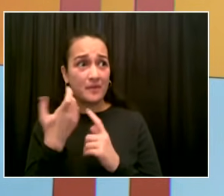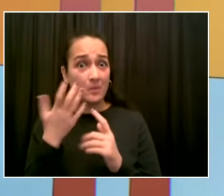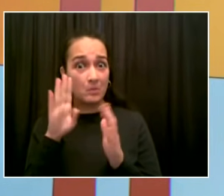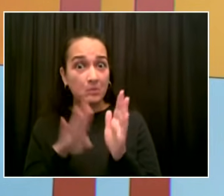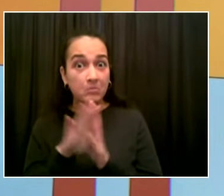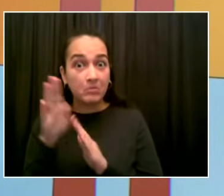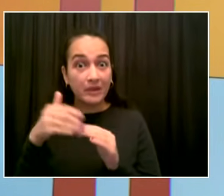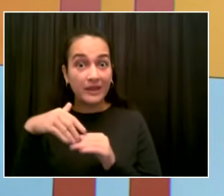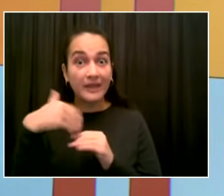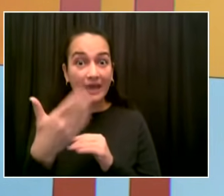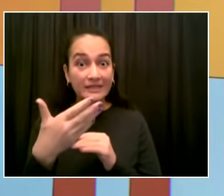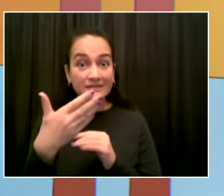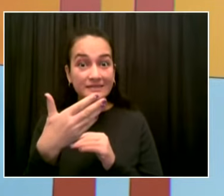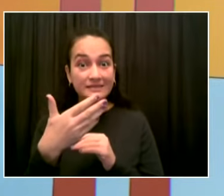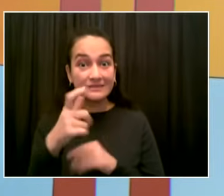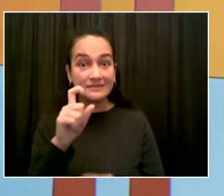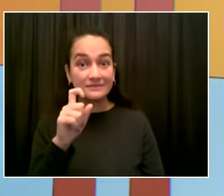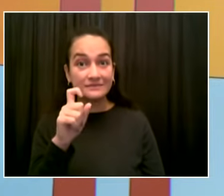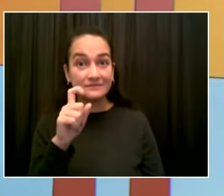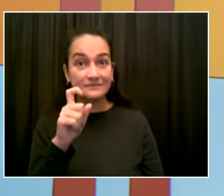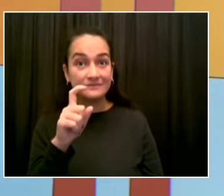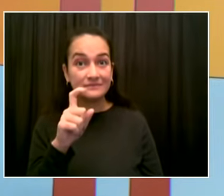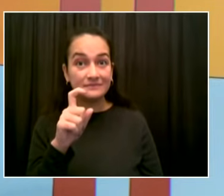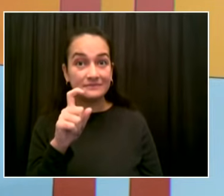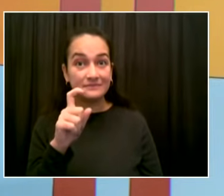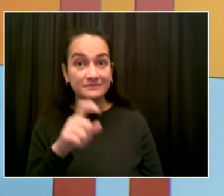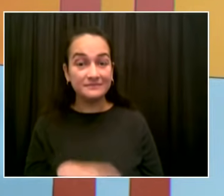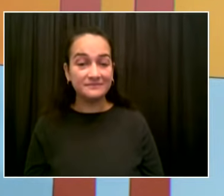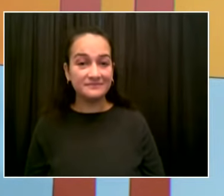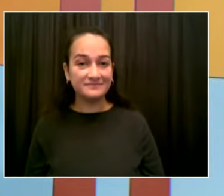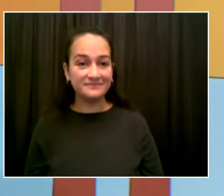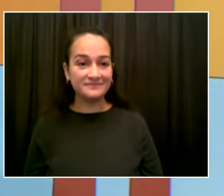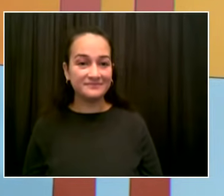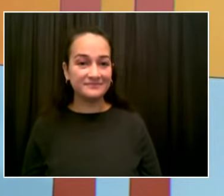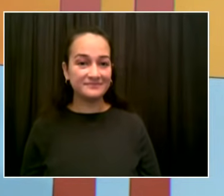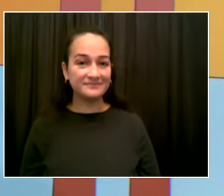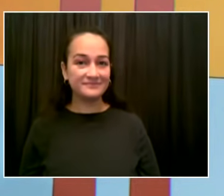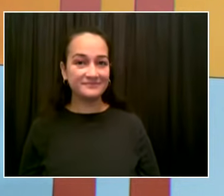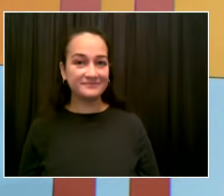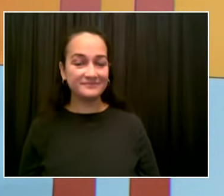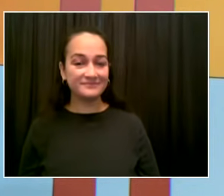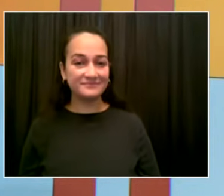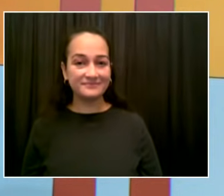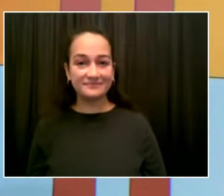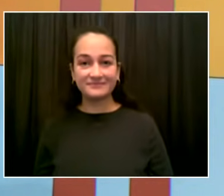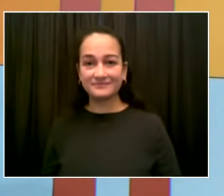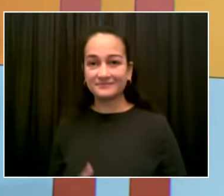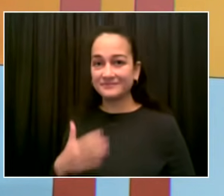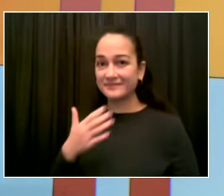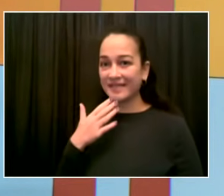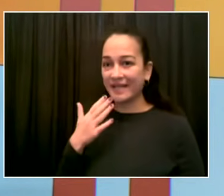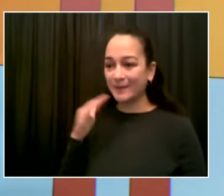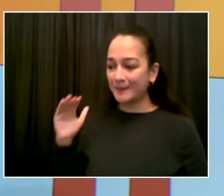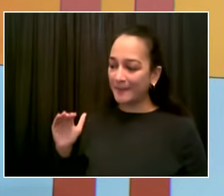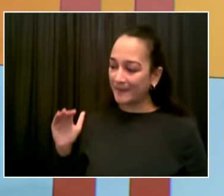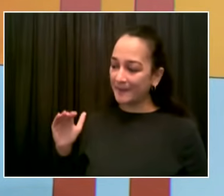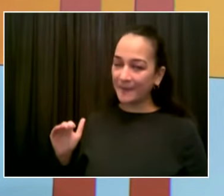SMILING. BUT LET ME ASK YOU A COUPLE OF